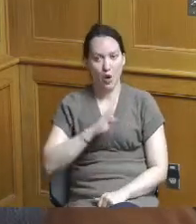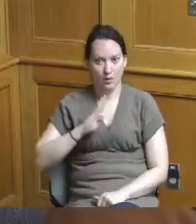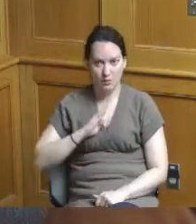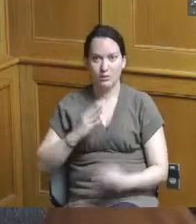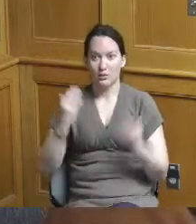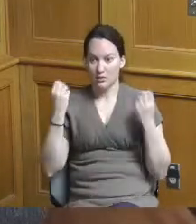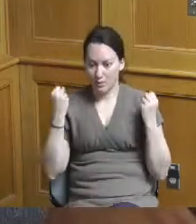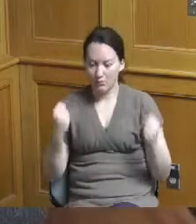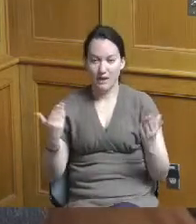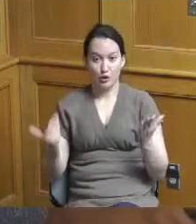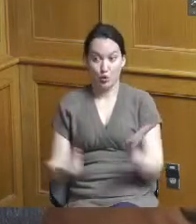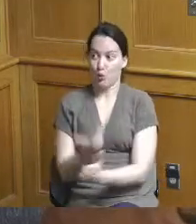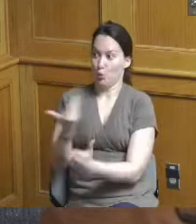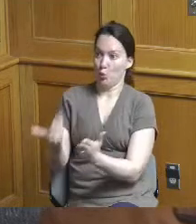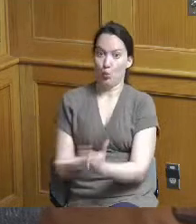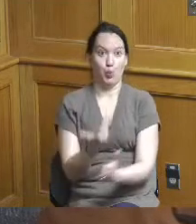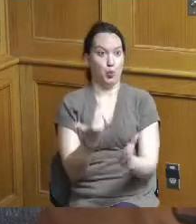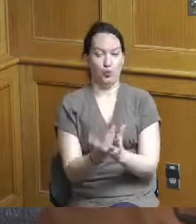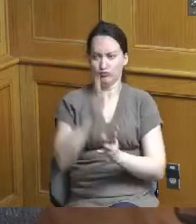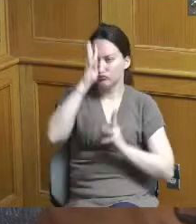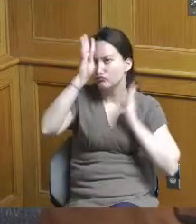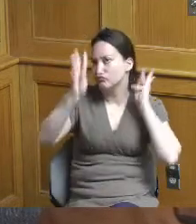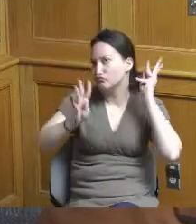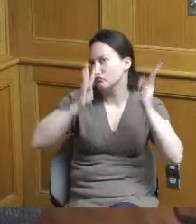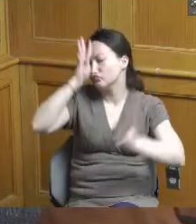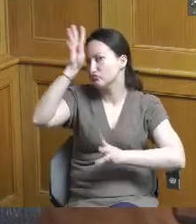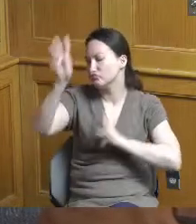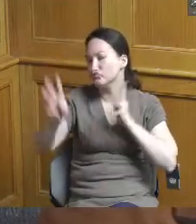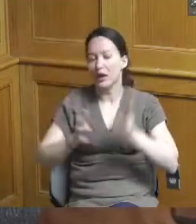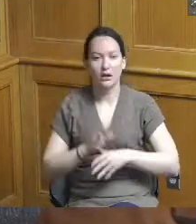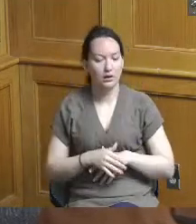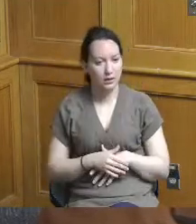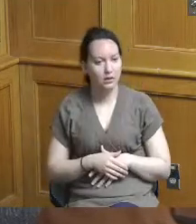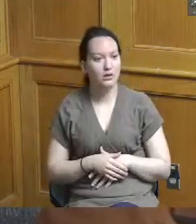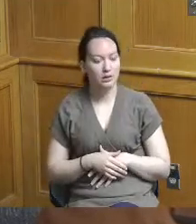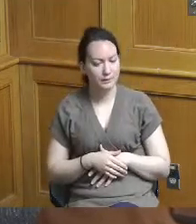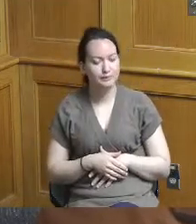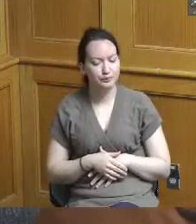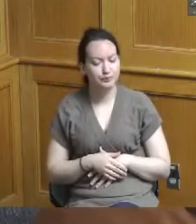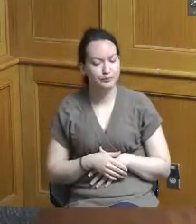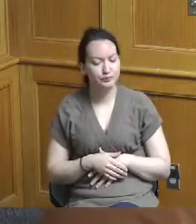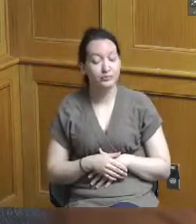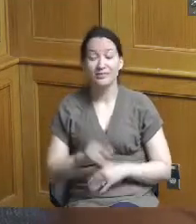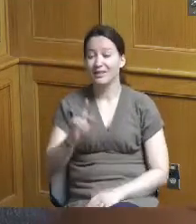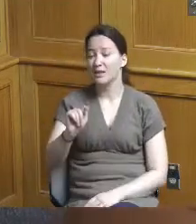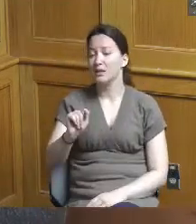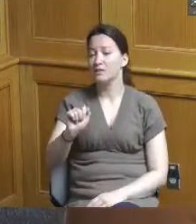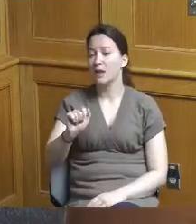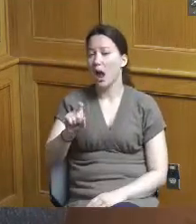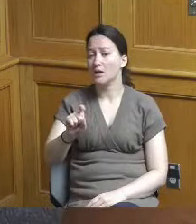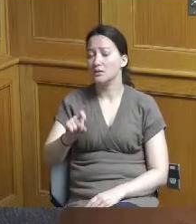new initiatives and Innovative initiatives but I think as we look at the tax abatement process